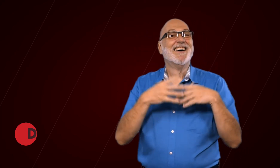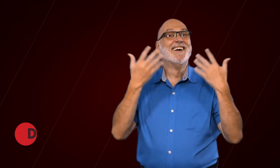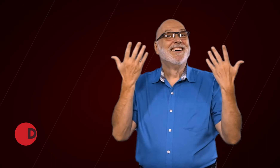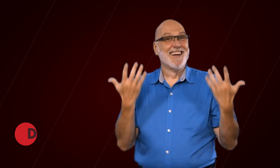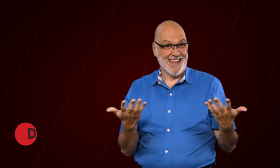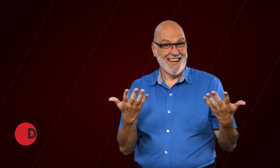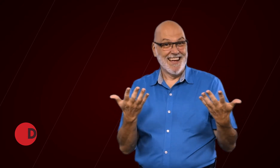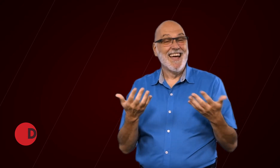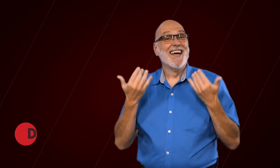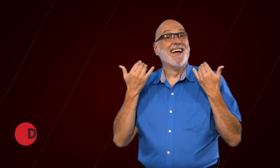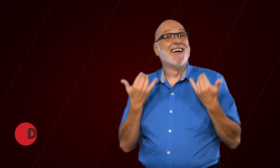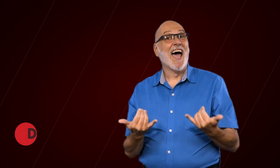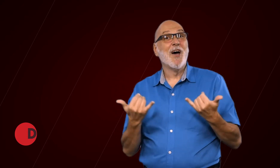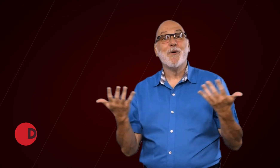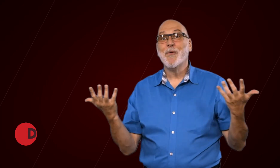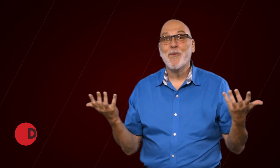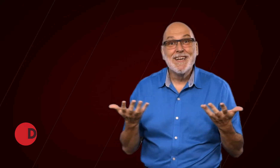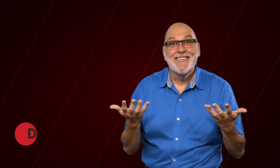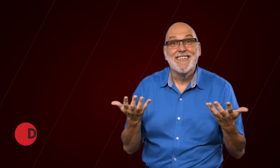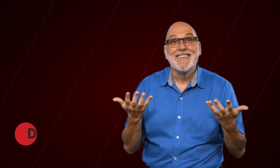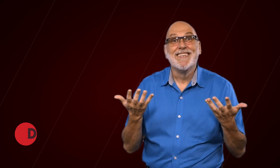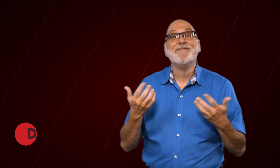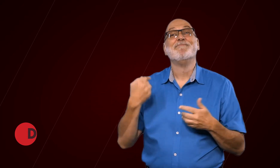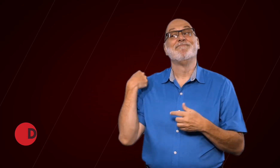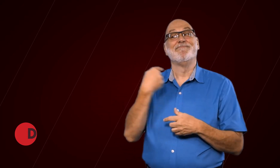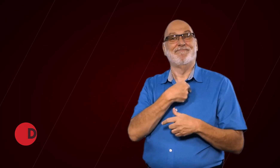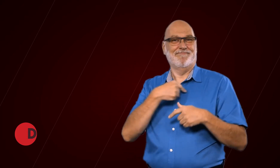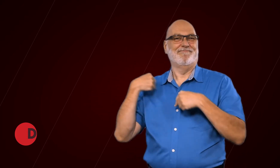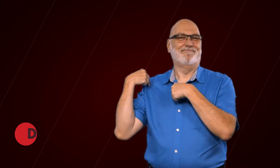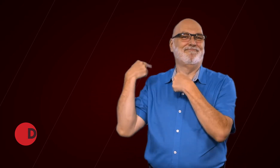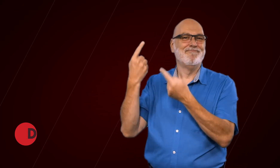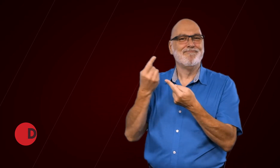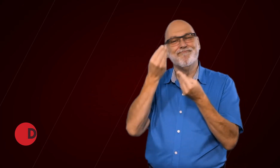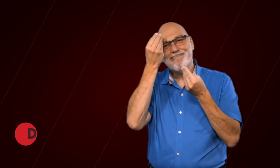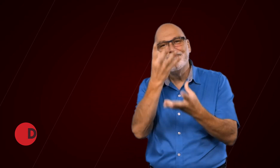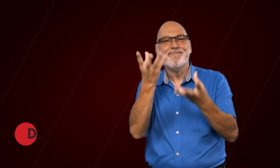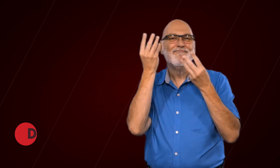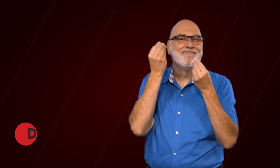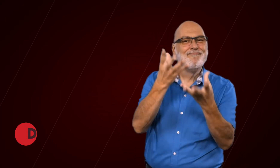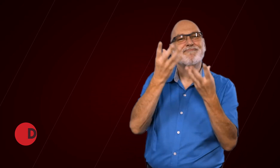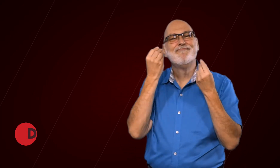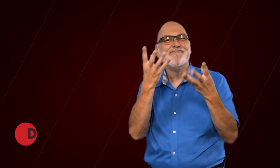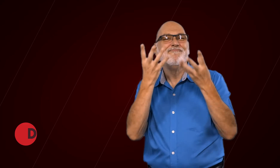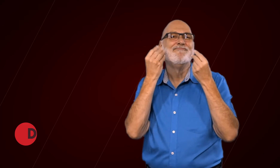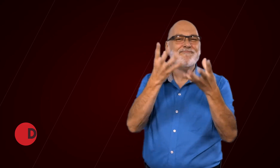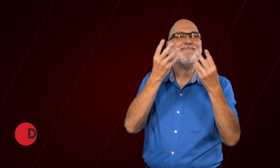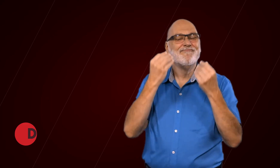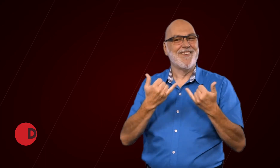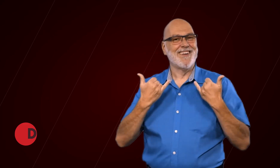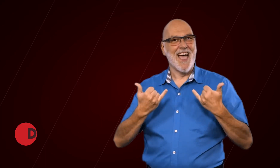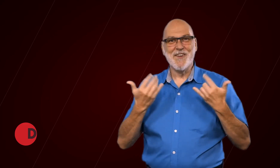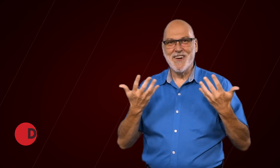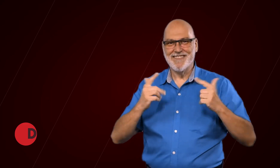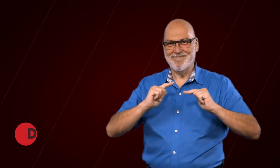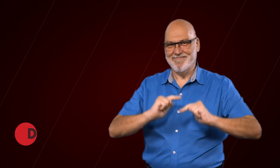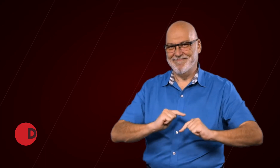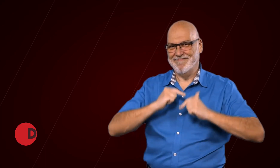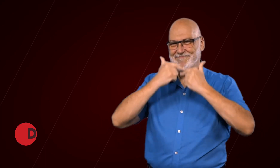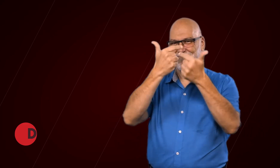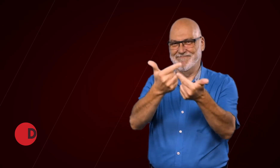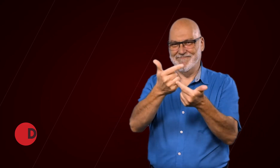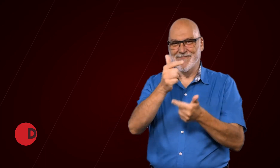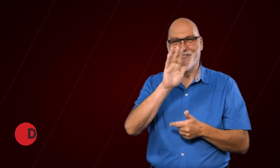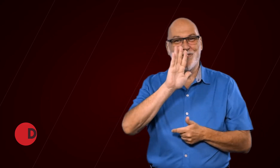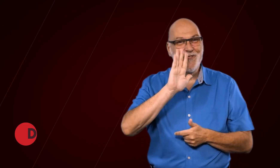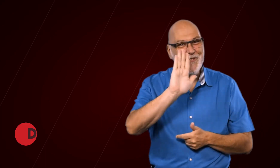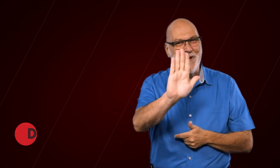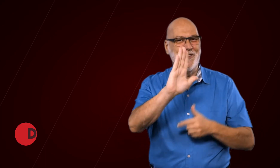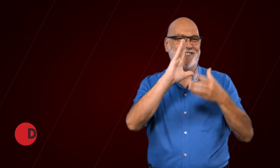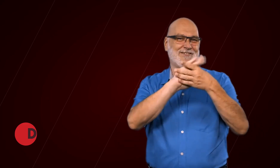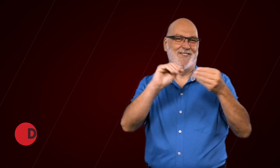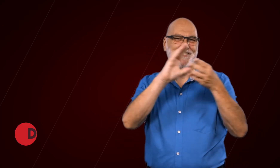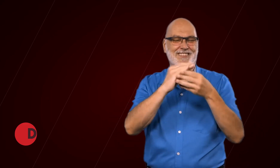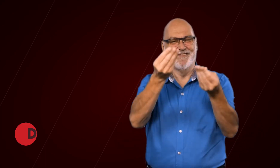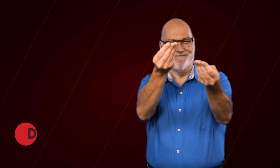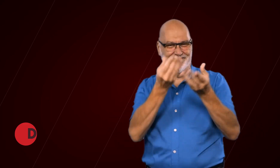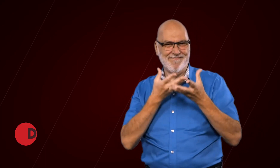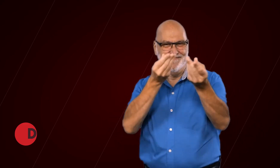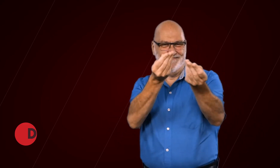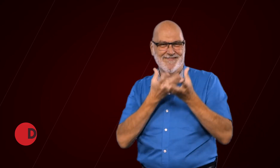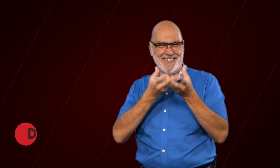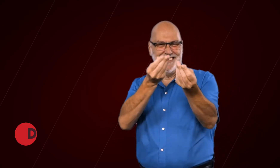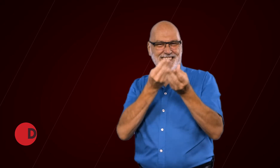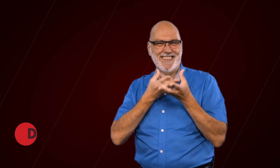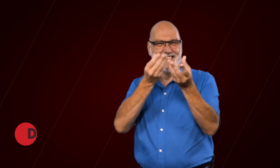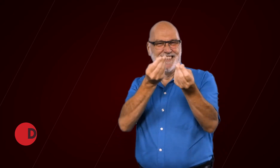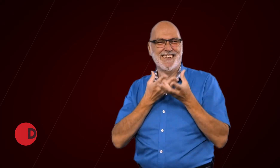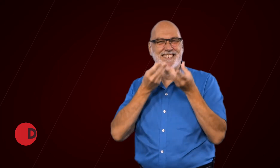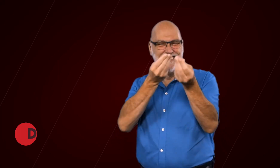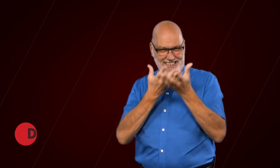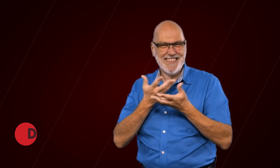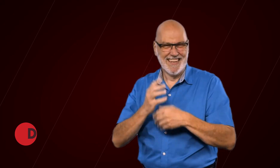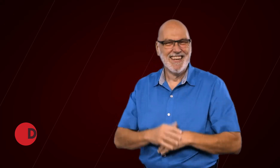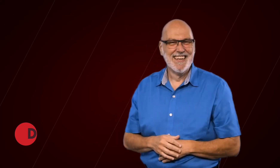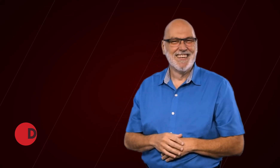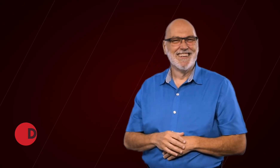Now instead of us telling you, it is your turn to tell us!